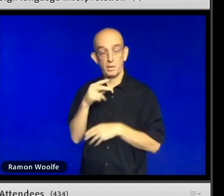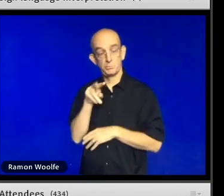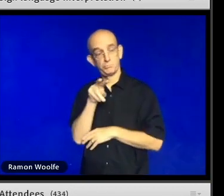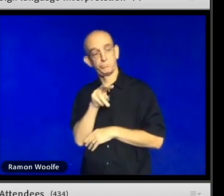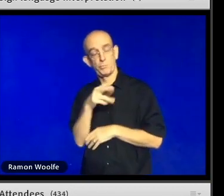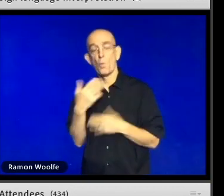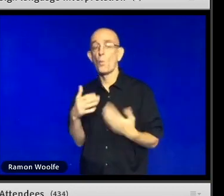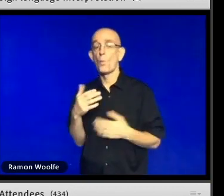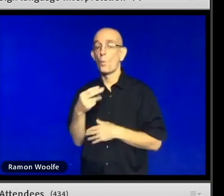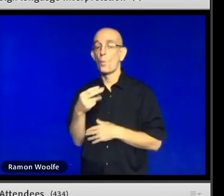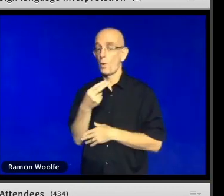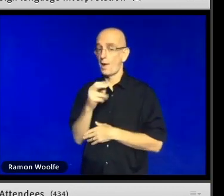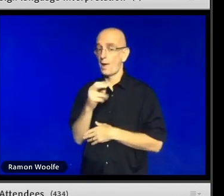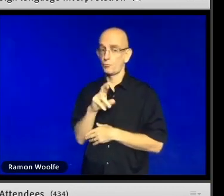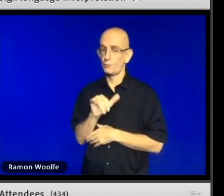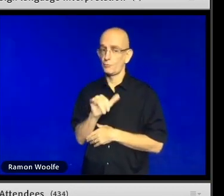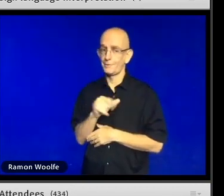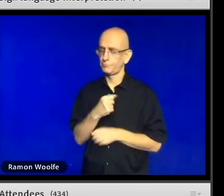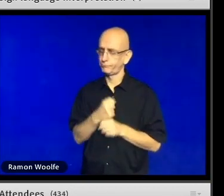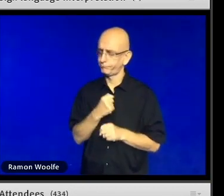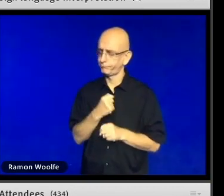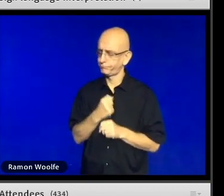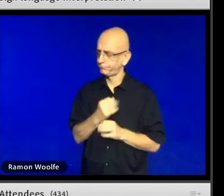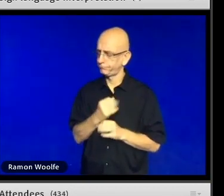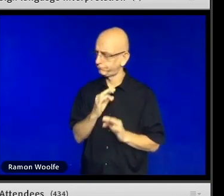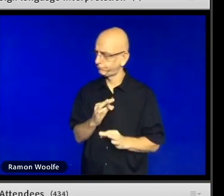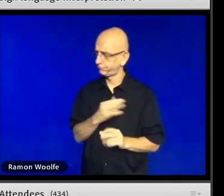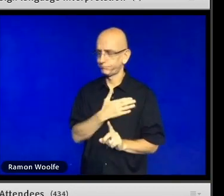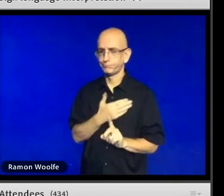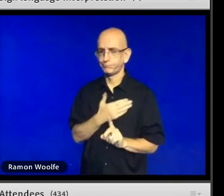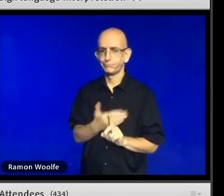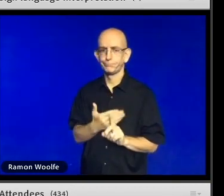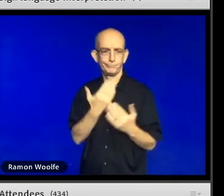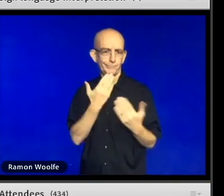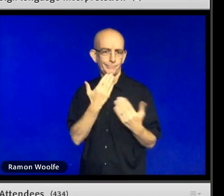you, Henry again. Very much appreciate both of you joining us today.